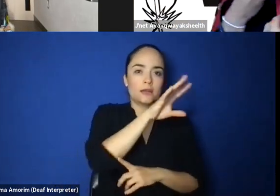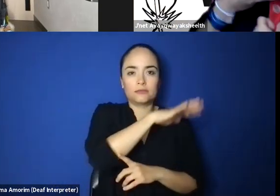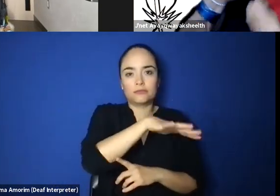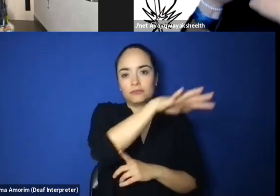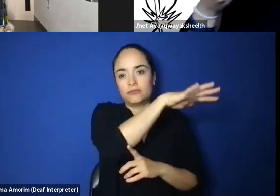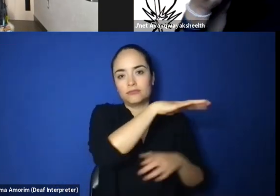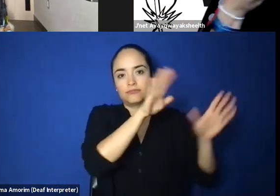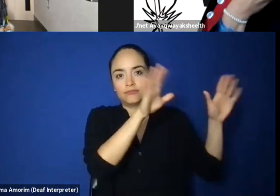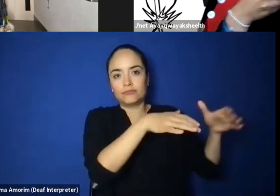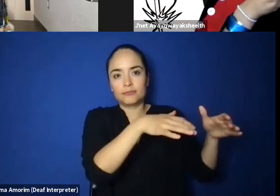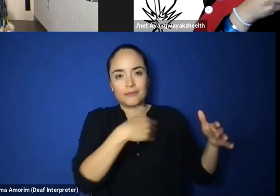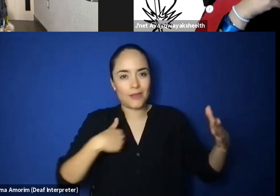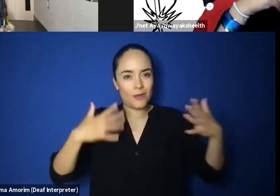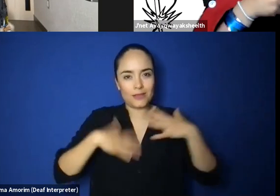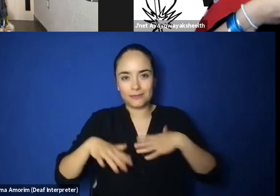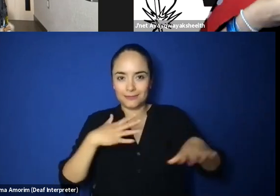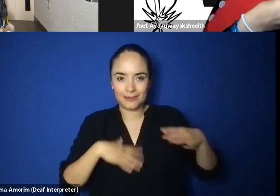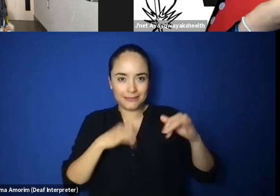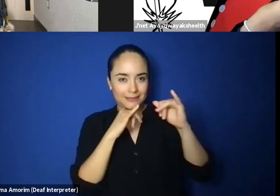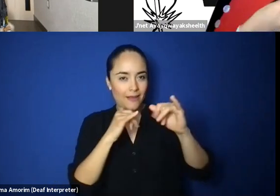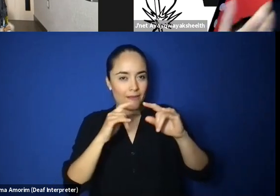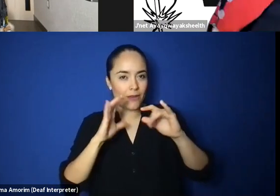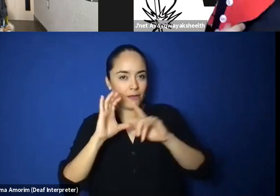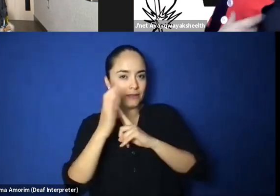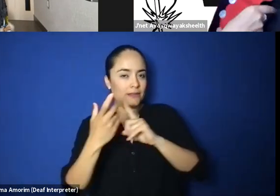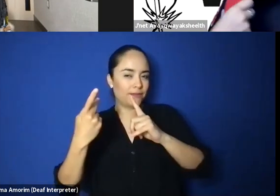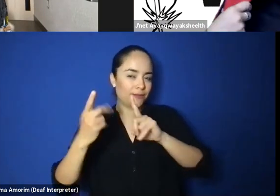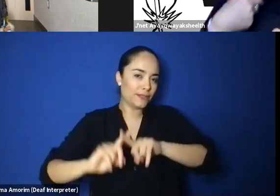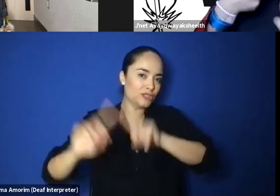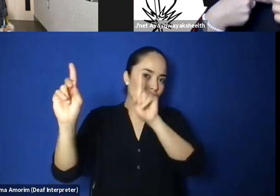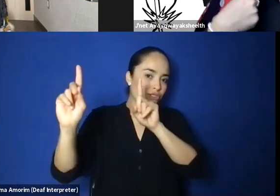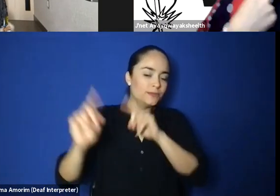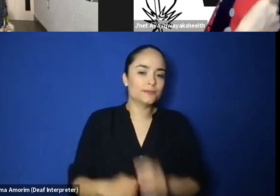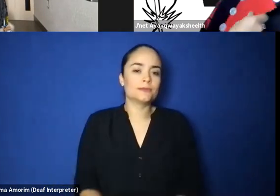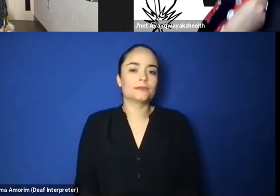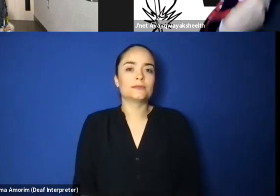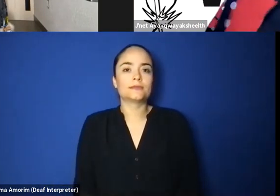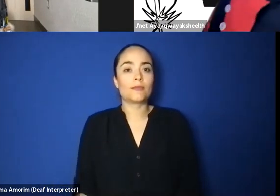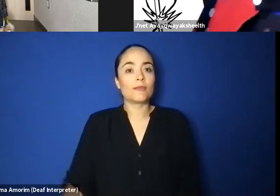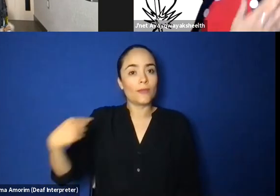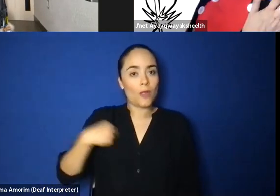my culture, but I'll dress like me. We're welcome at powwows, aren't we? Because people were asking